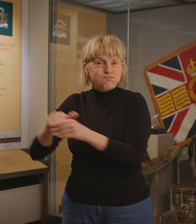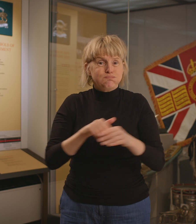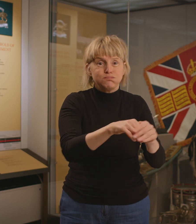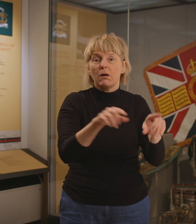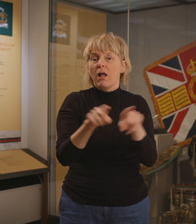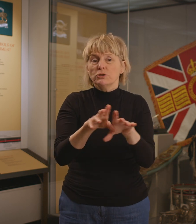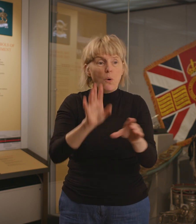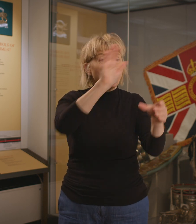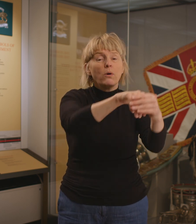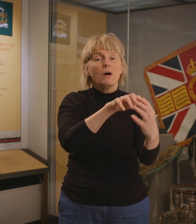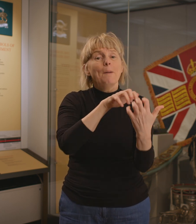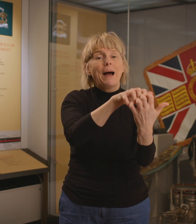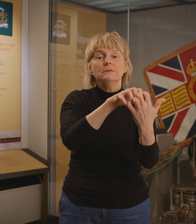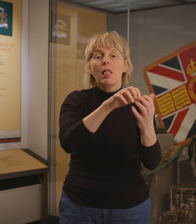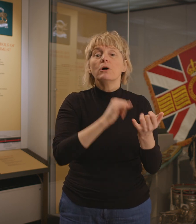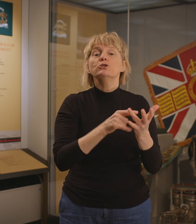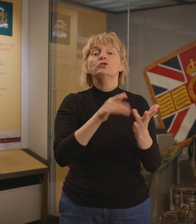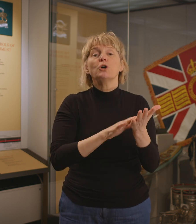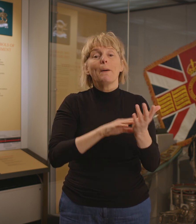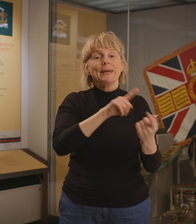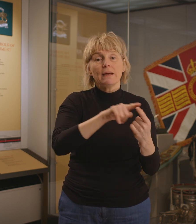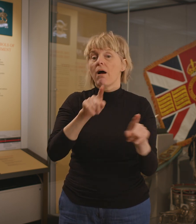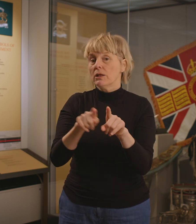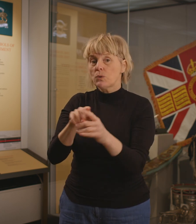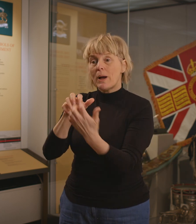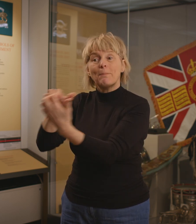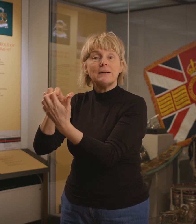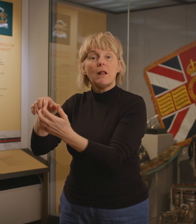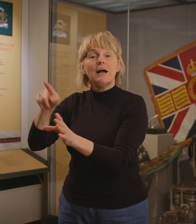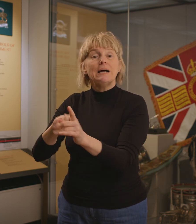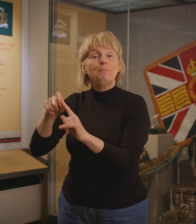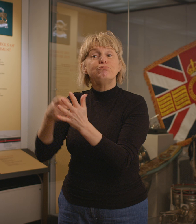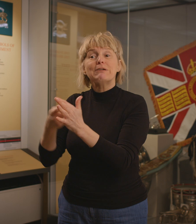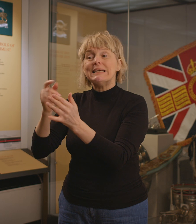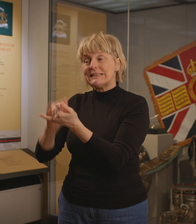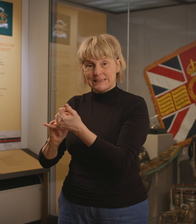including The Battle of The Somme and The Battle of Ypres.